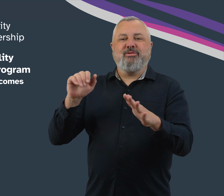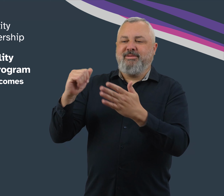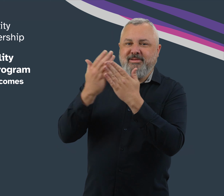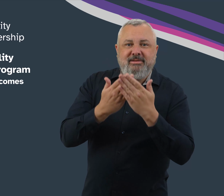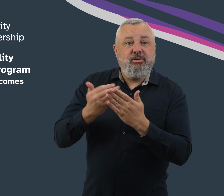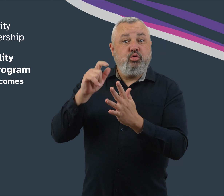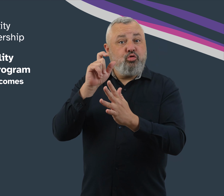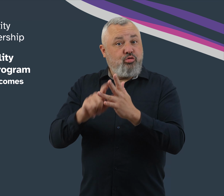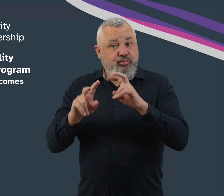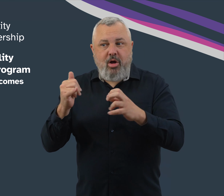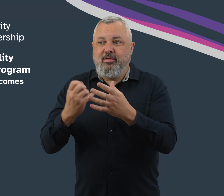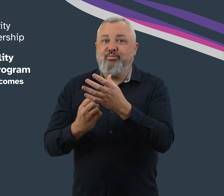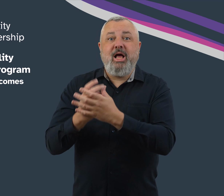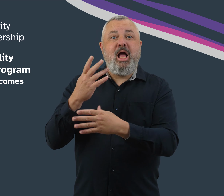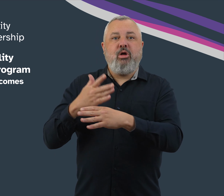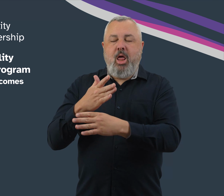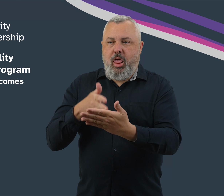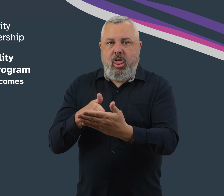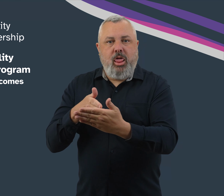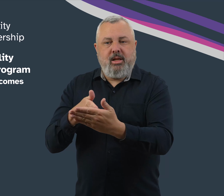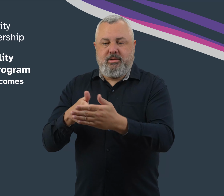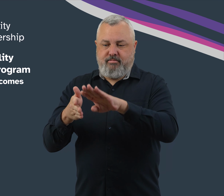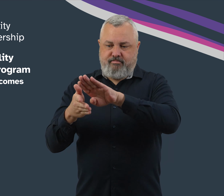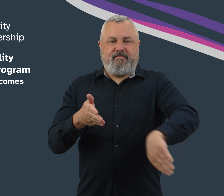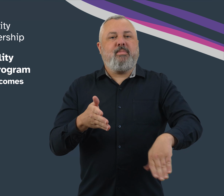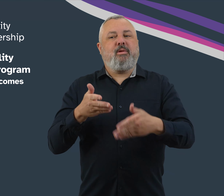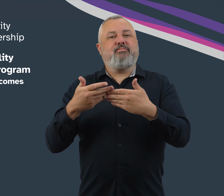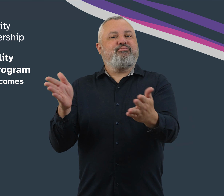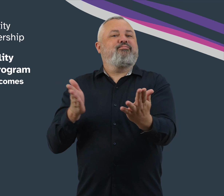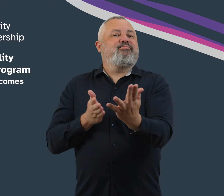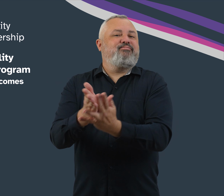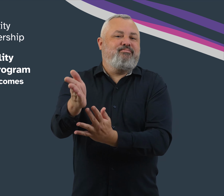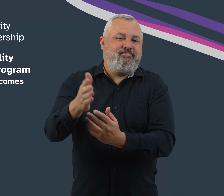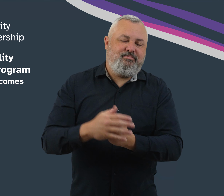completing their studies, conducting research or progressing in their careers,